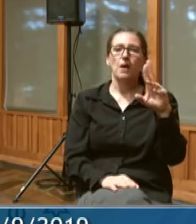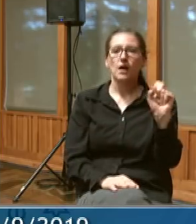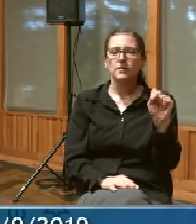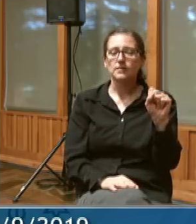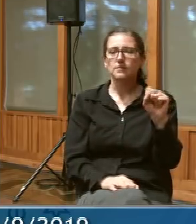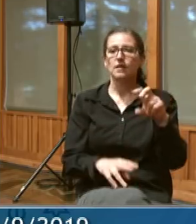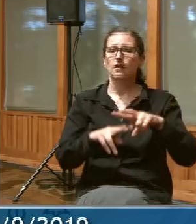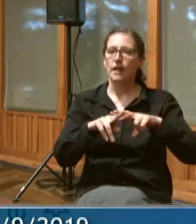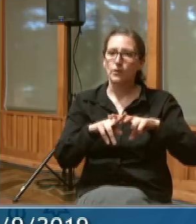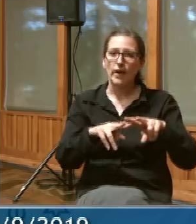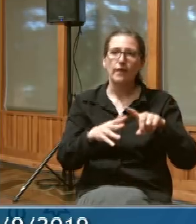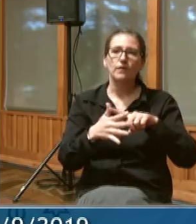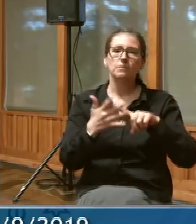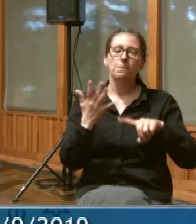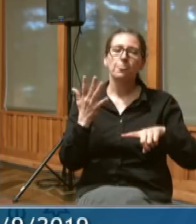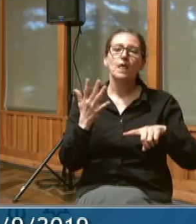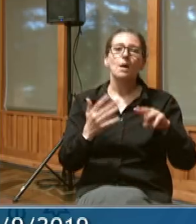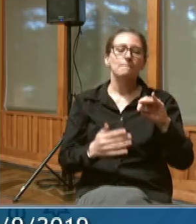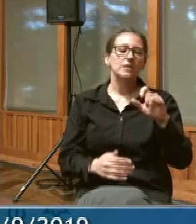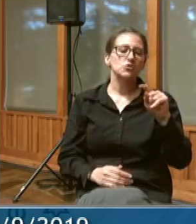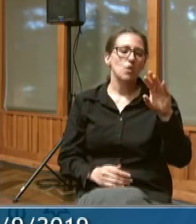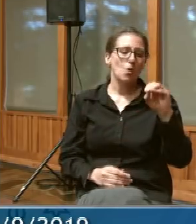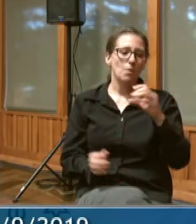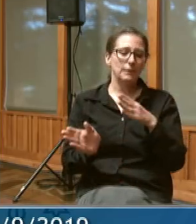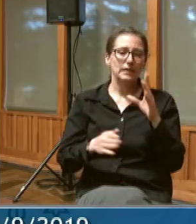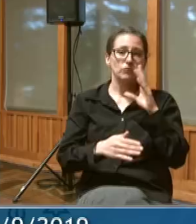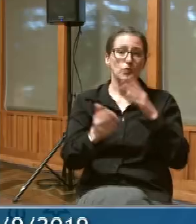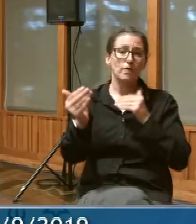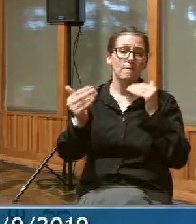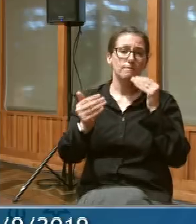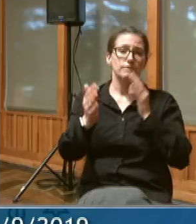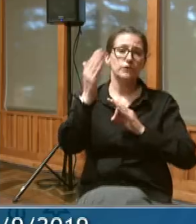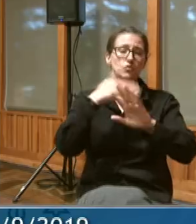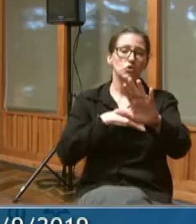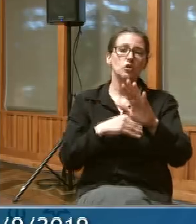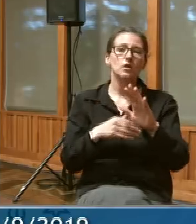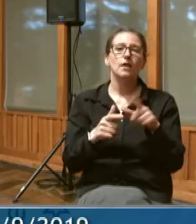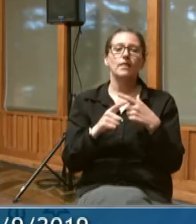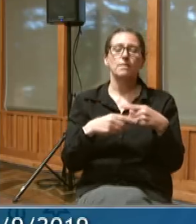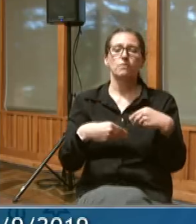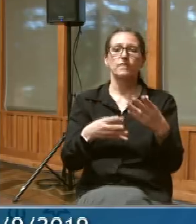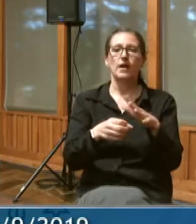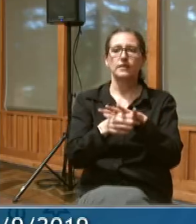THEY PROVIDE HUMAN SERVICES, PUBLIC HEALTH, LIBRARIES APPEARED OTHER SERVICES. TRIMET PROVIDES BUS, LIGHT-RAIL,